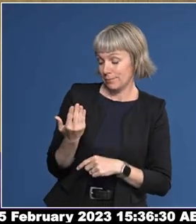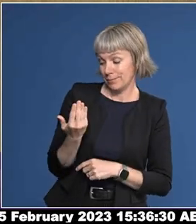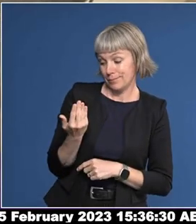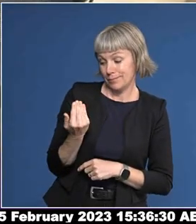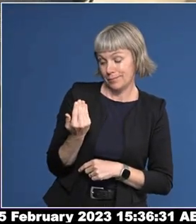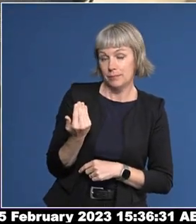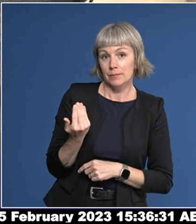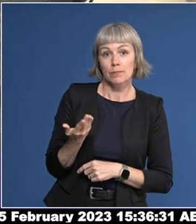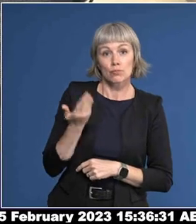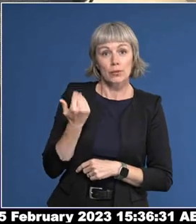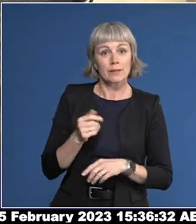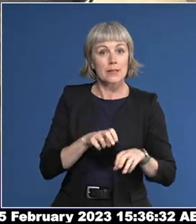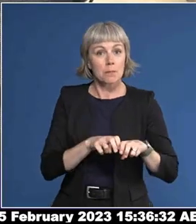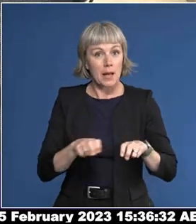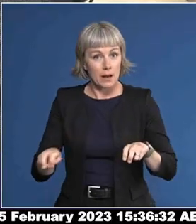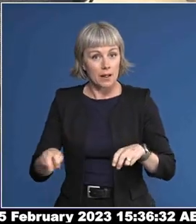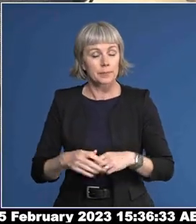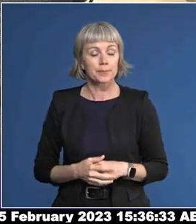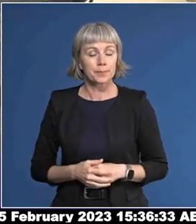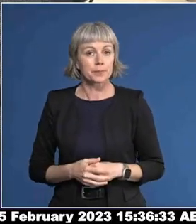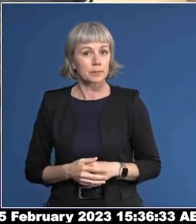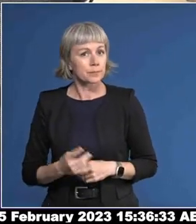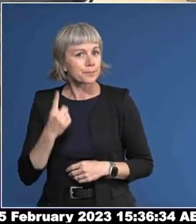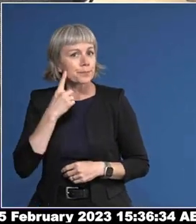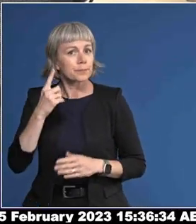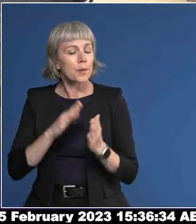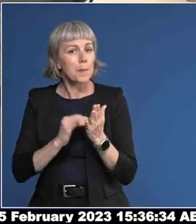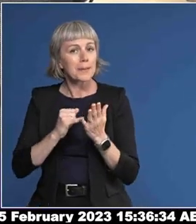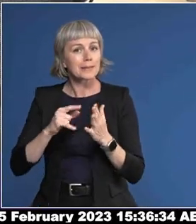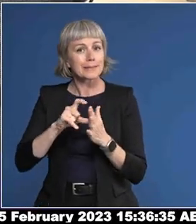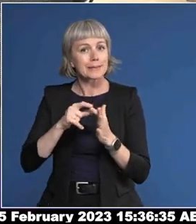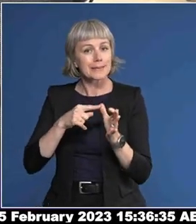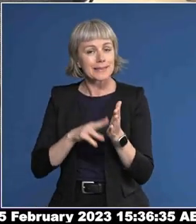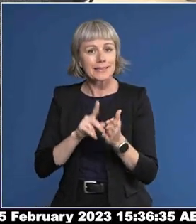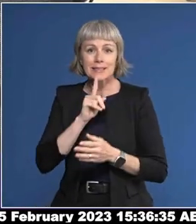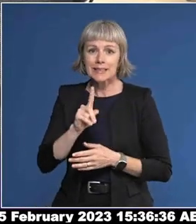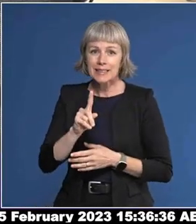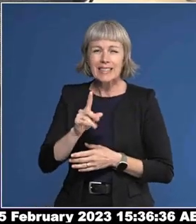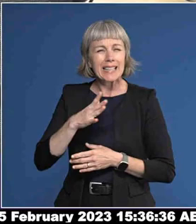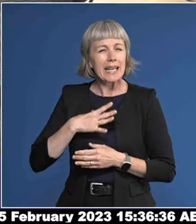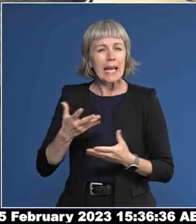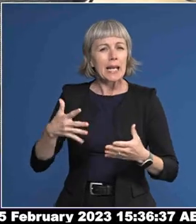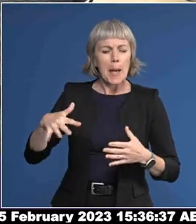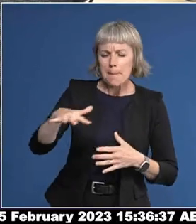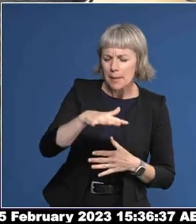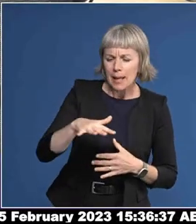Yes. MS DOWSETT: And so you would have heard Ms Dean reflecting on the need for there to be a repository of best practice.